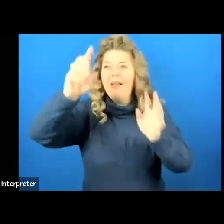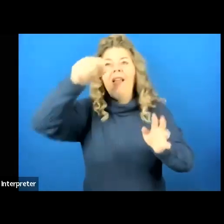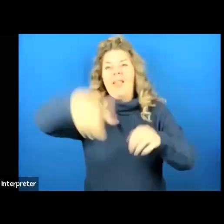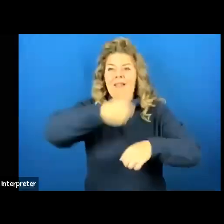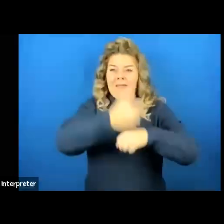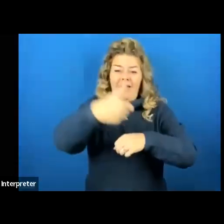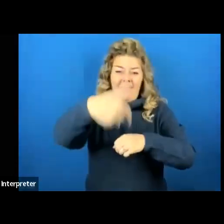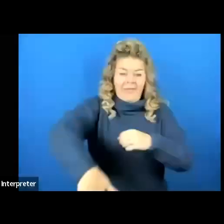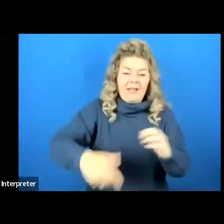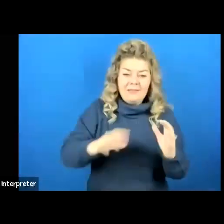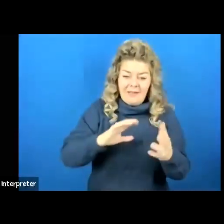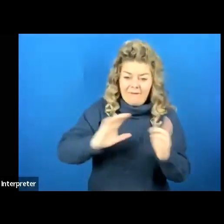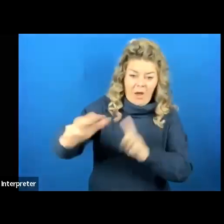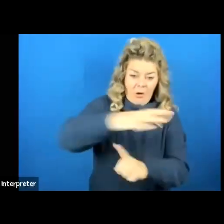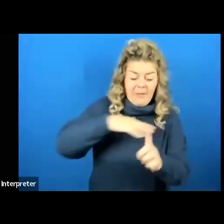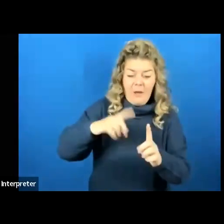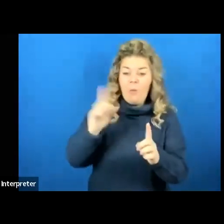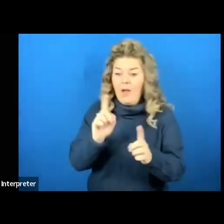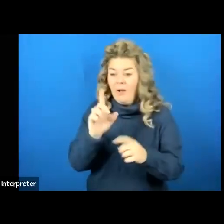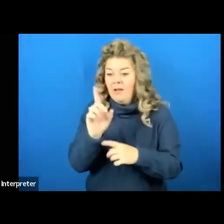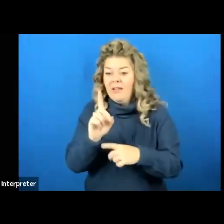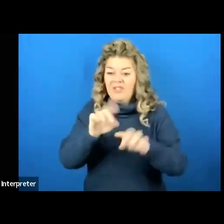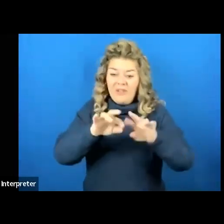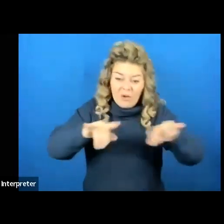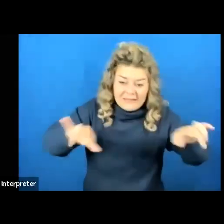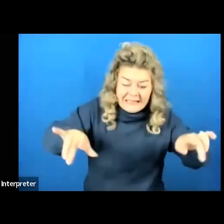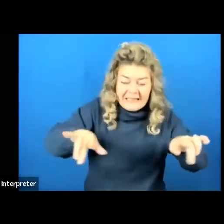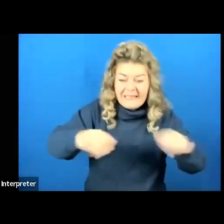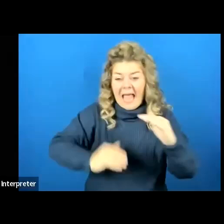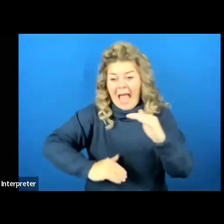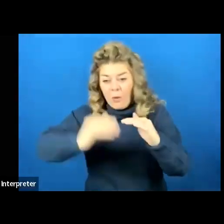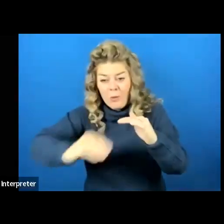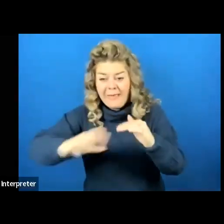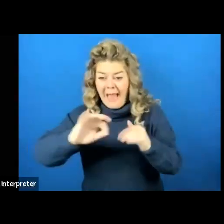equity, and inclusion are more than just aspirations.